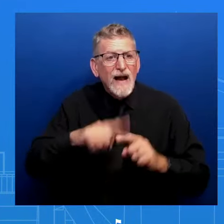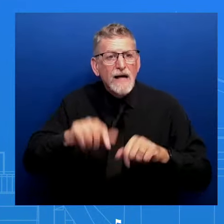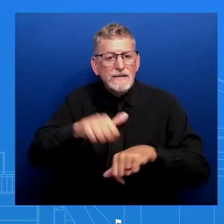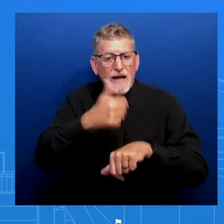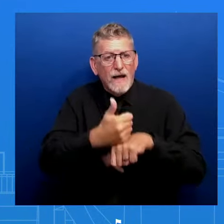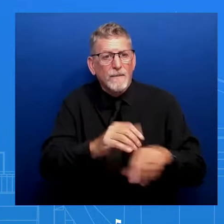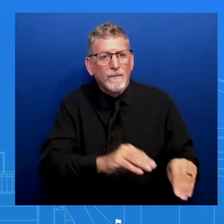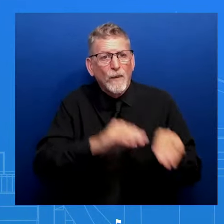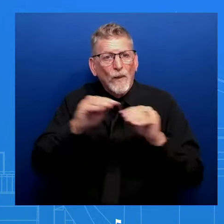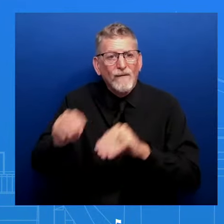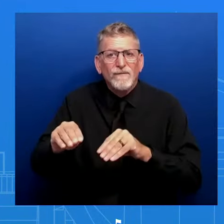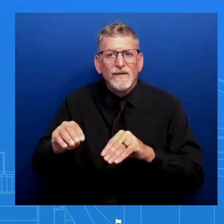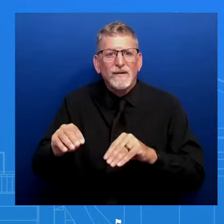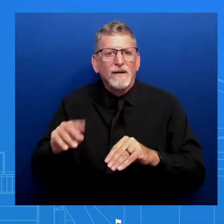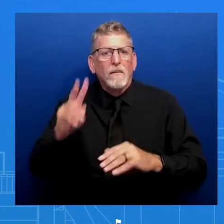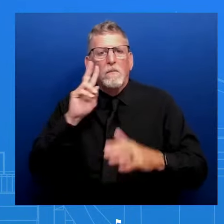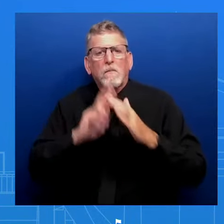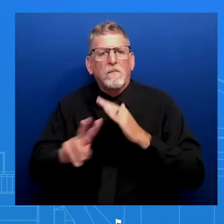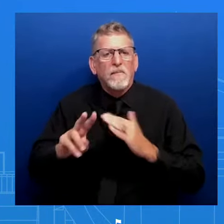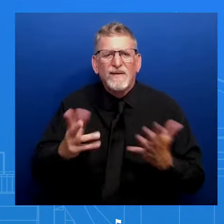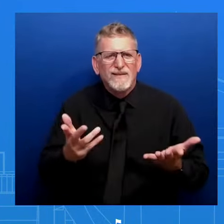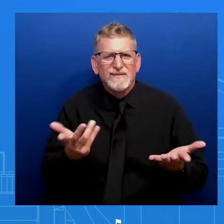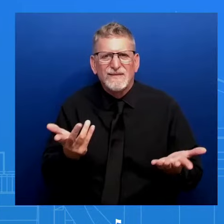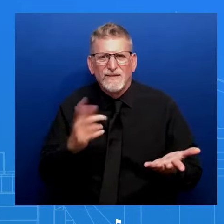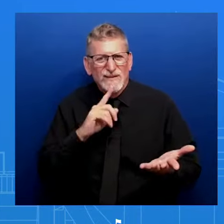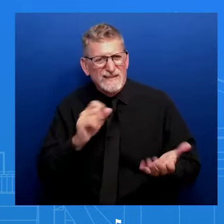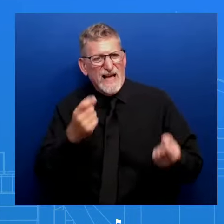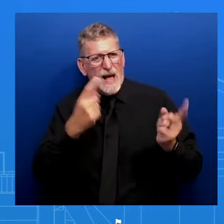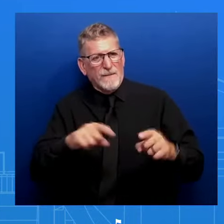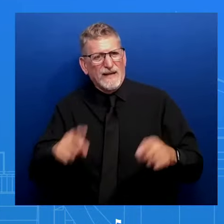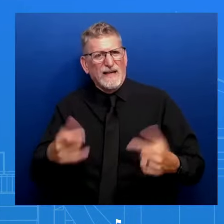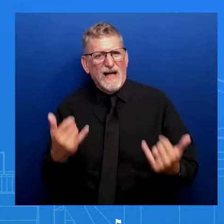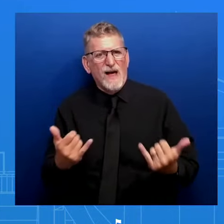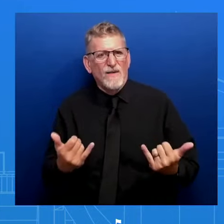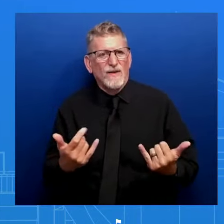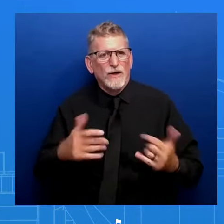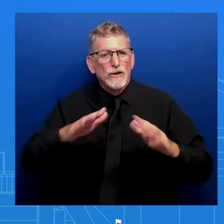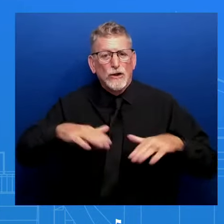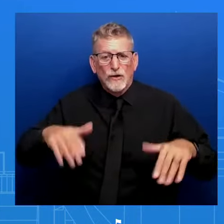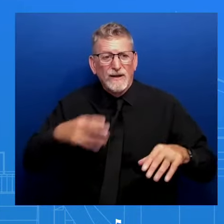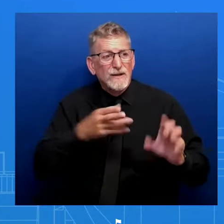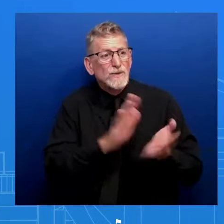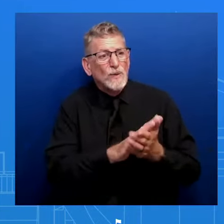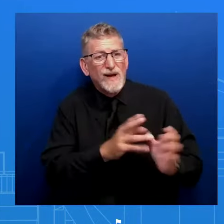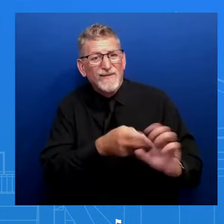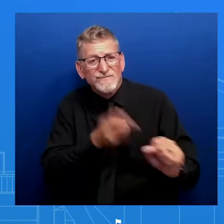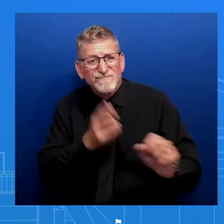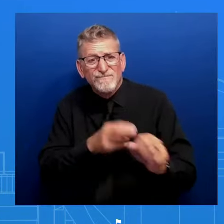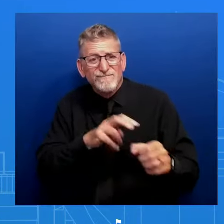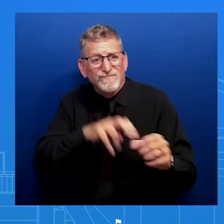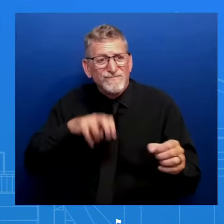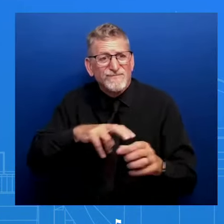Children who are having to be disenrolled from schools that they were supposed to start in the fall because they can't execute the move to get there.